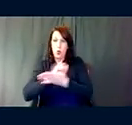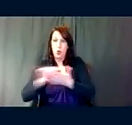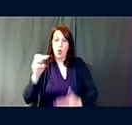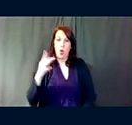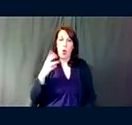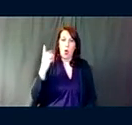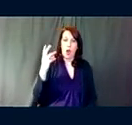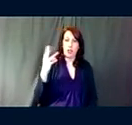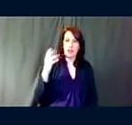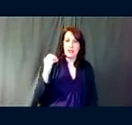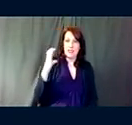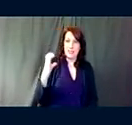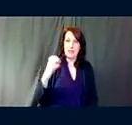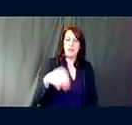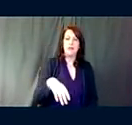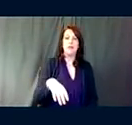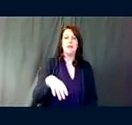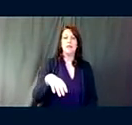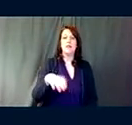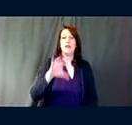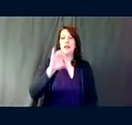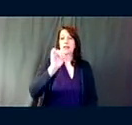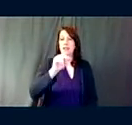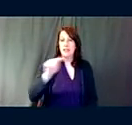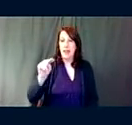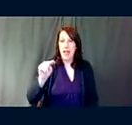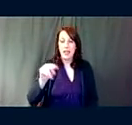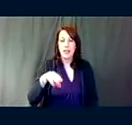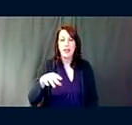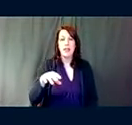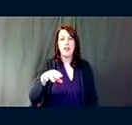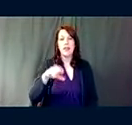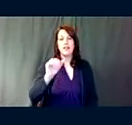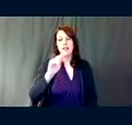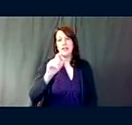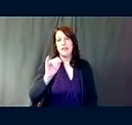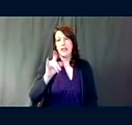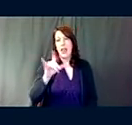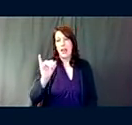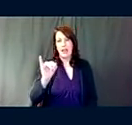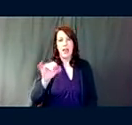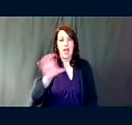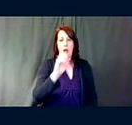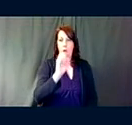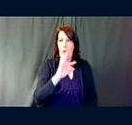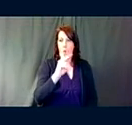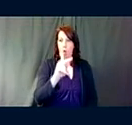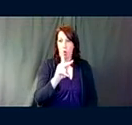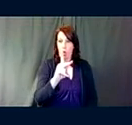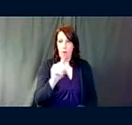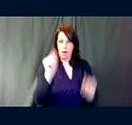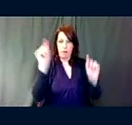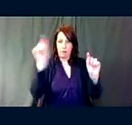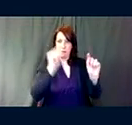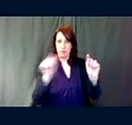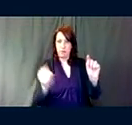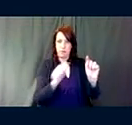YORK, WASHINGTON, D.C., CINCINNATI, AND OKLAHOMA. AND THERE'S A REASON FOR THAT. WE ACTUALLY STUDIED THOSE FOUR